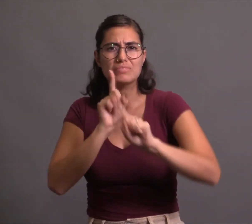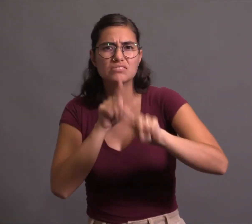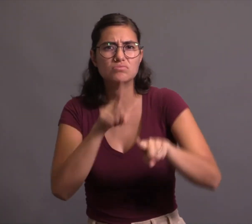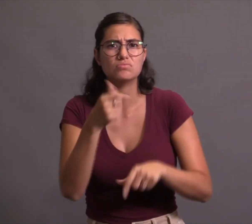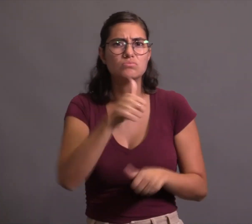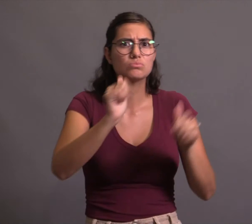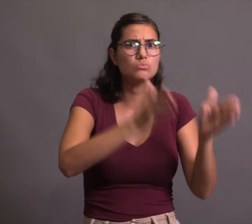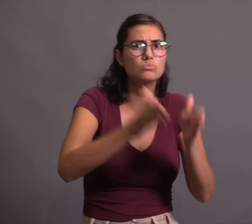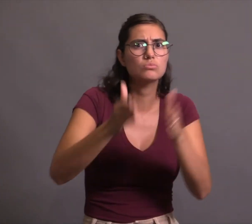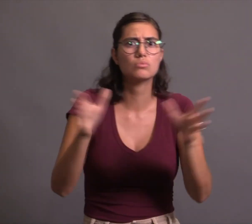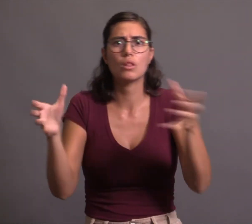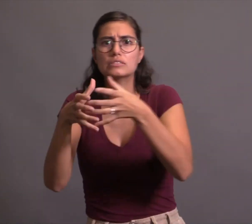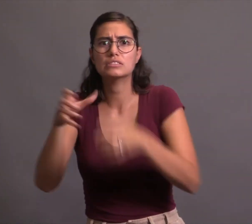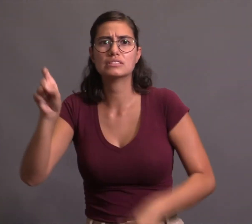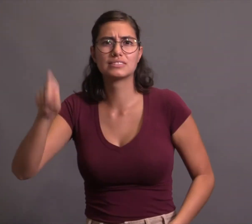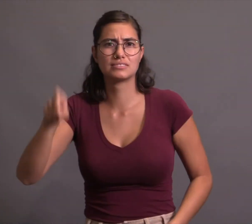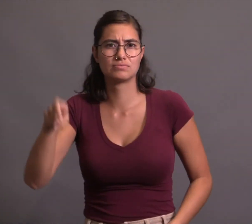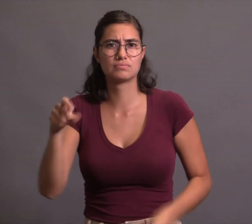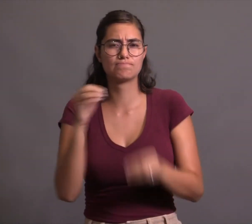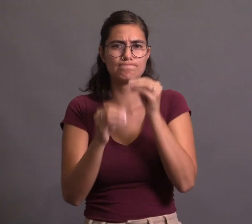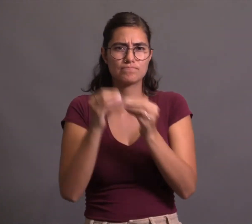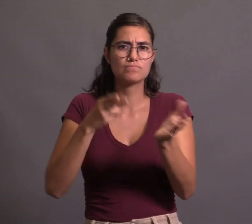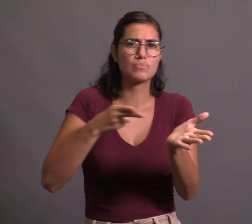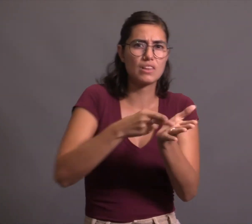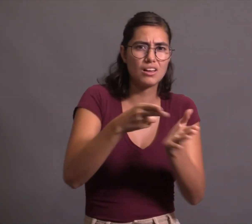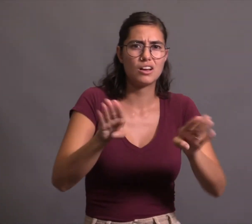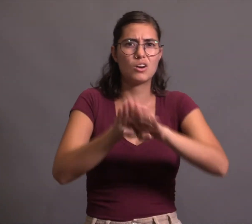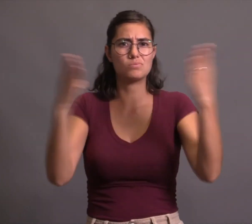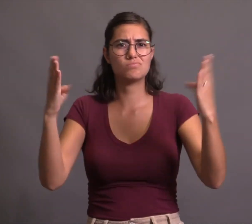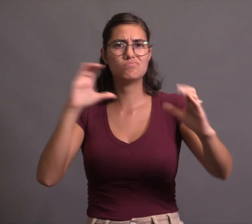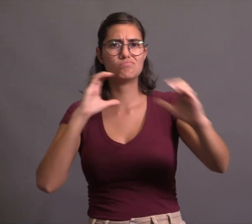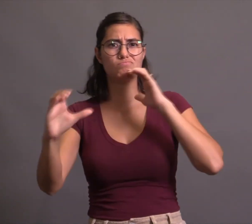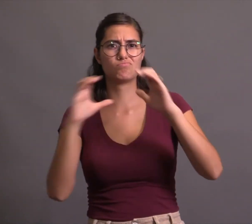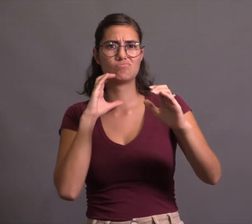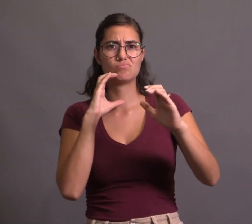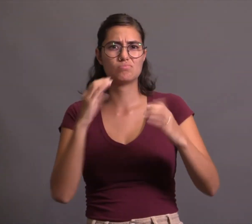Responsive to individual and collective needs. Maintains honest and open lines of communication.